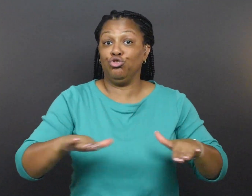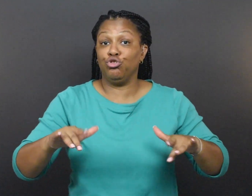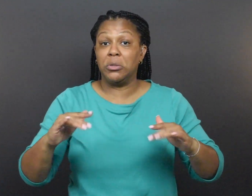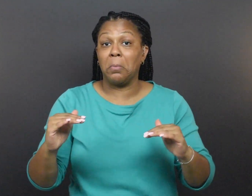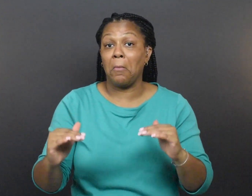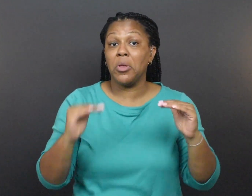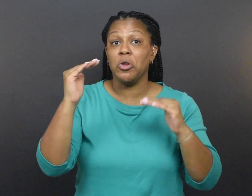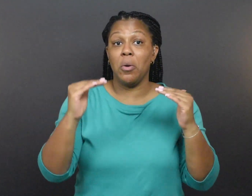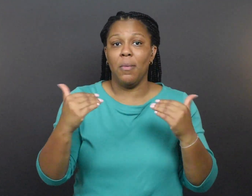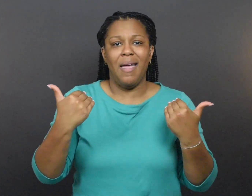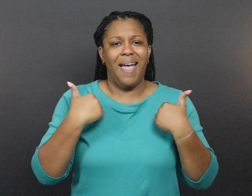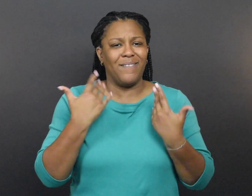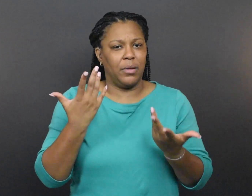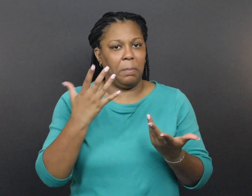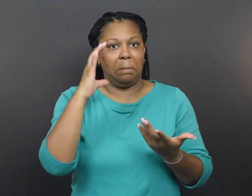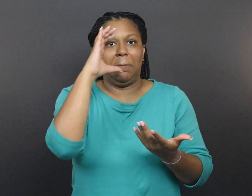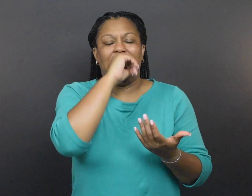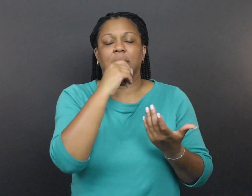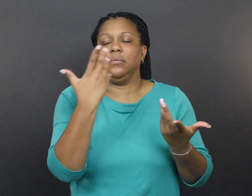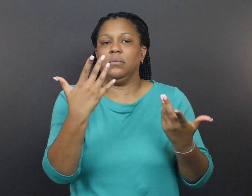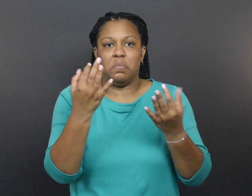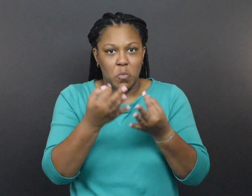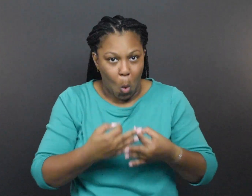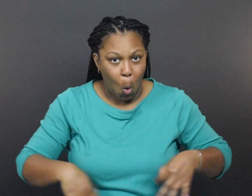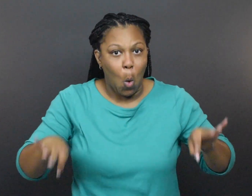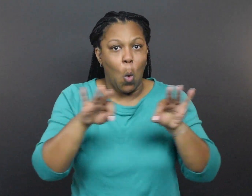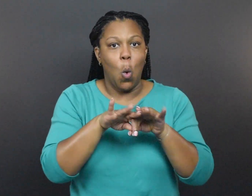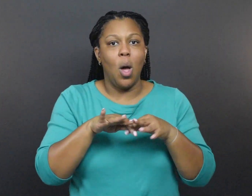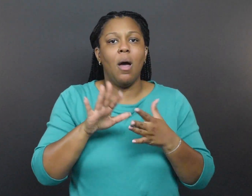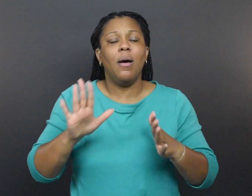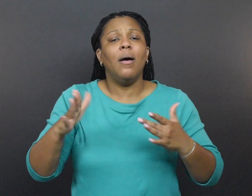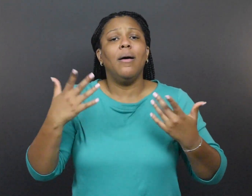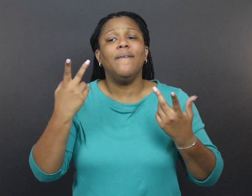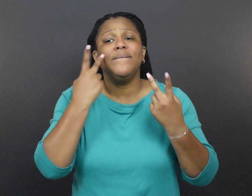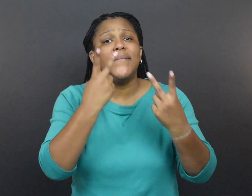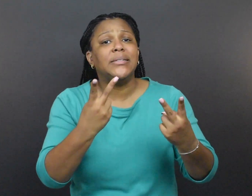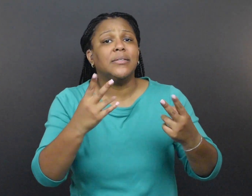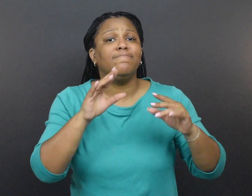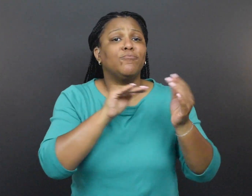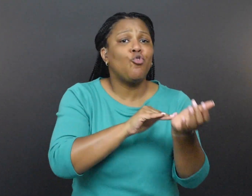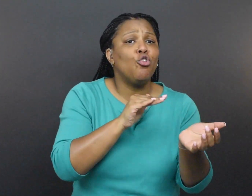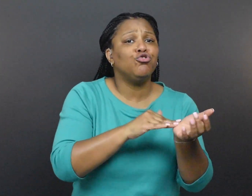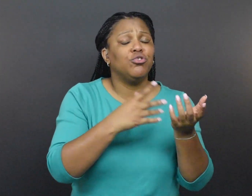Many children and adolescents have missed important well-child visits and recommended